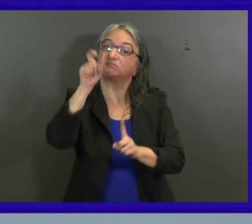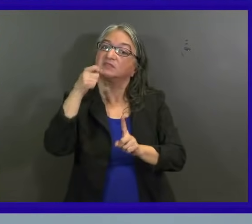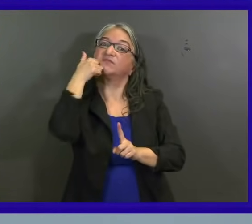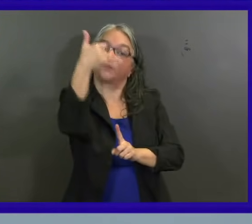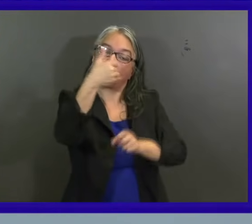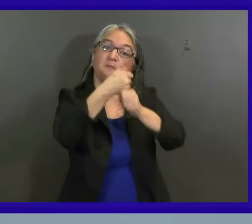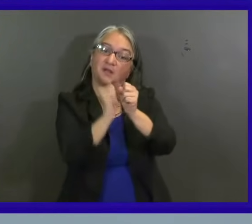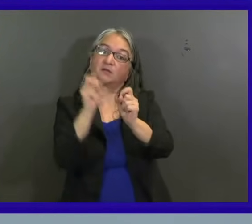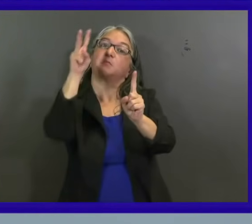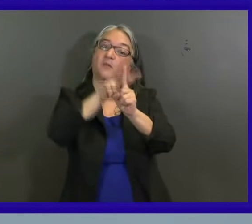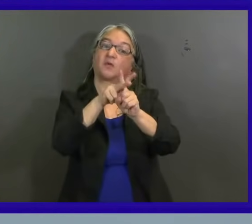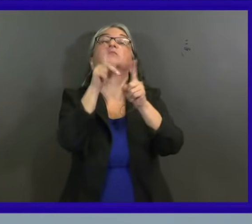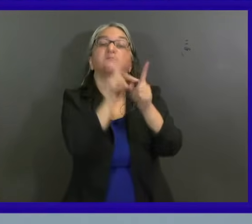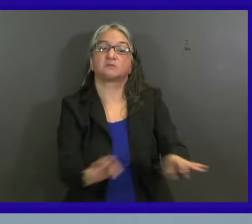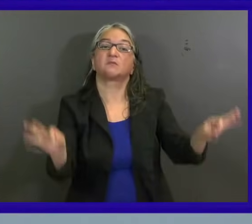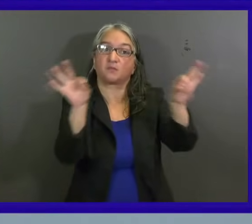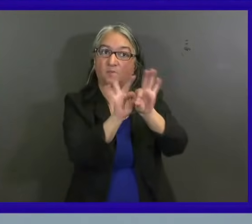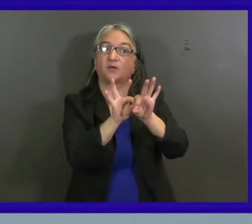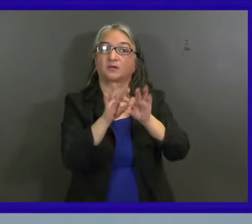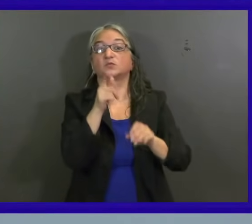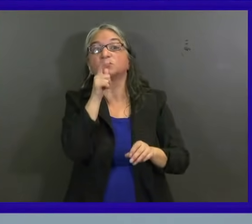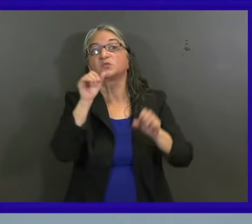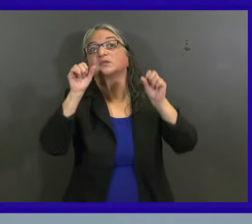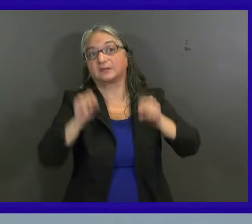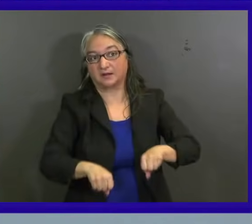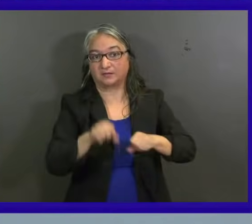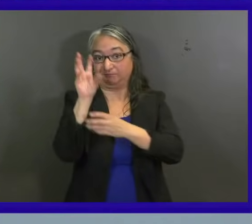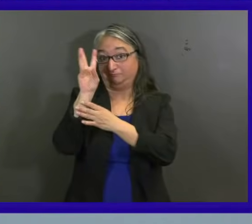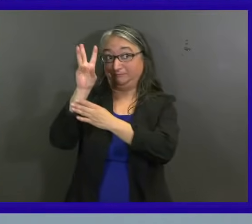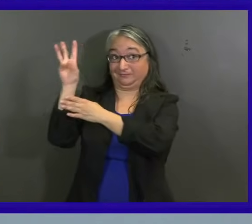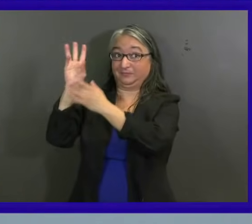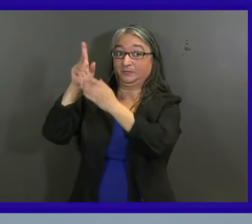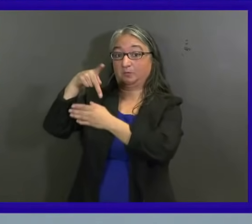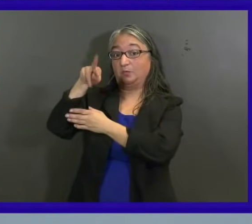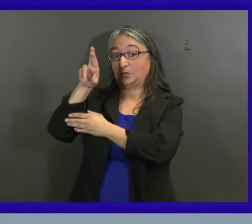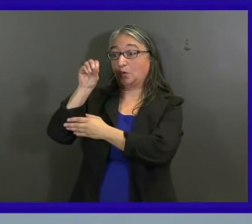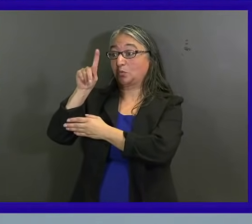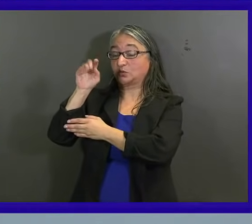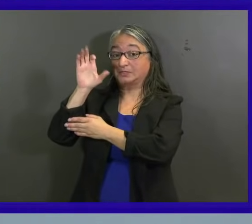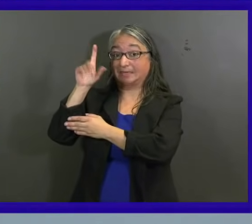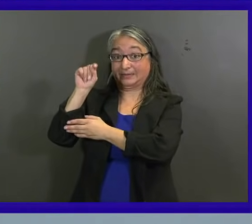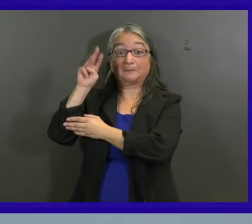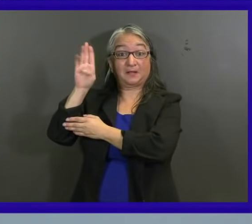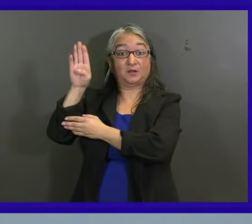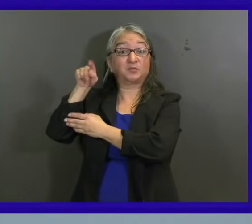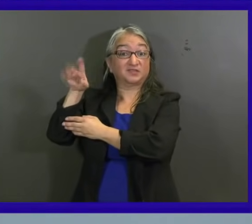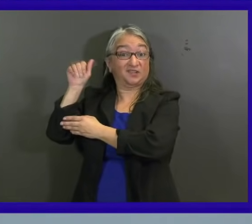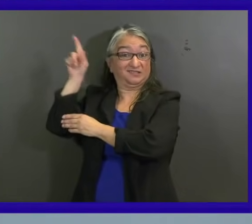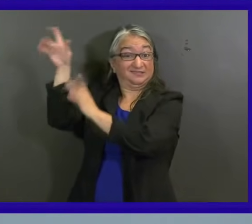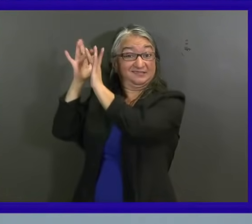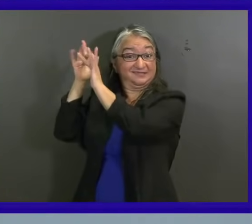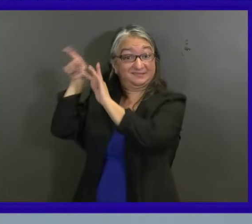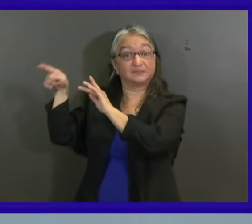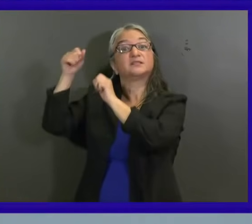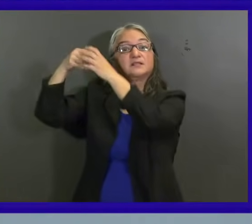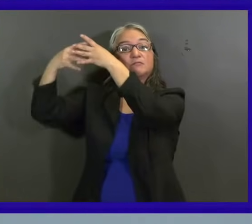use the vaccine finder tool on protectmb.ca to locate where you you can go and get that vaccine